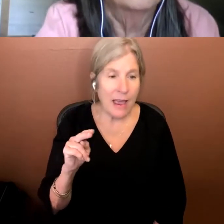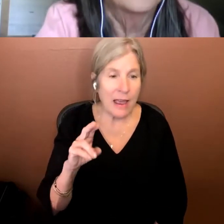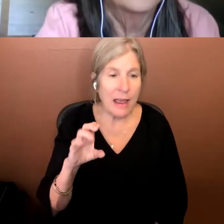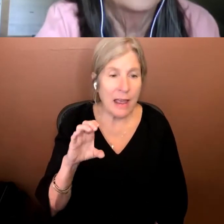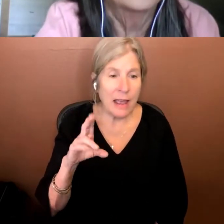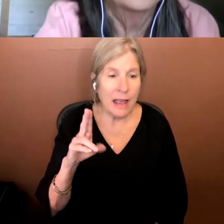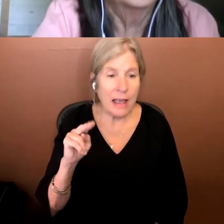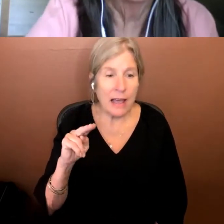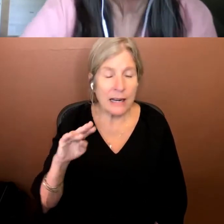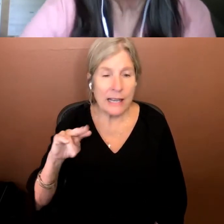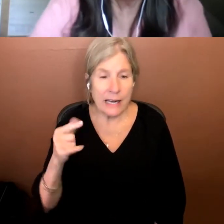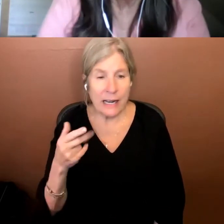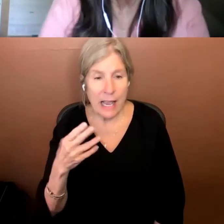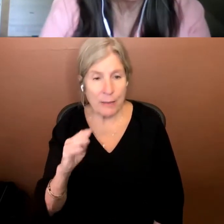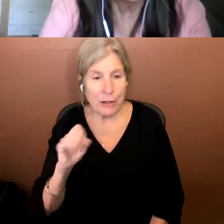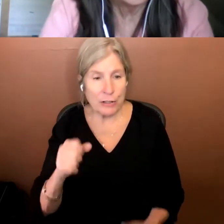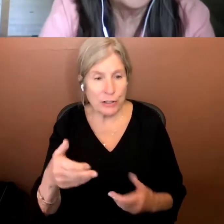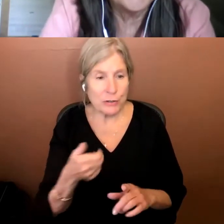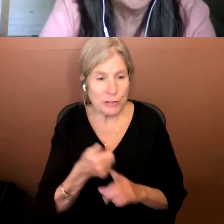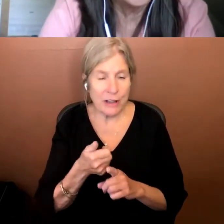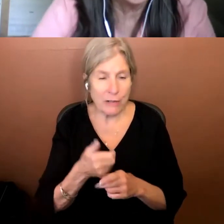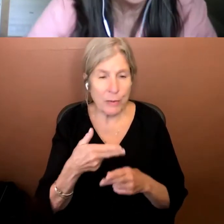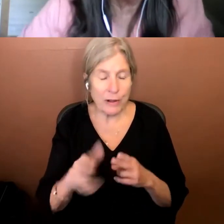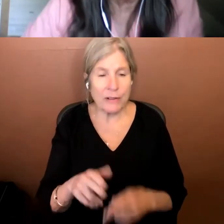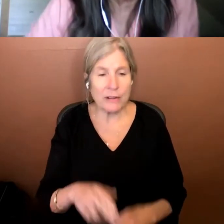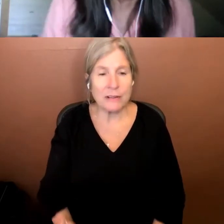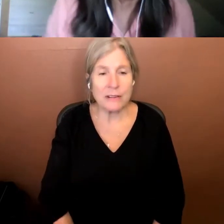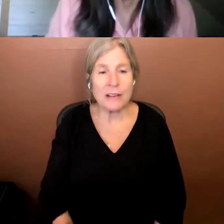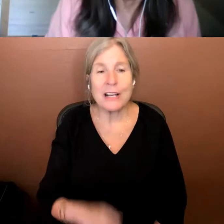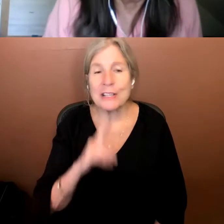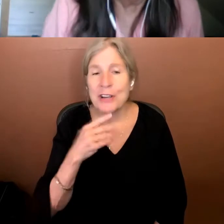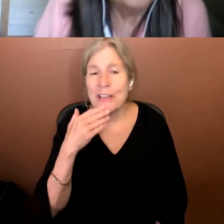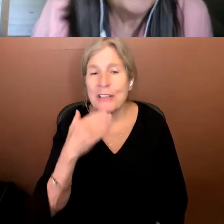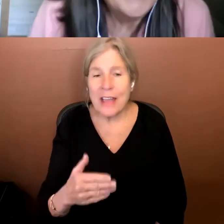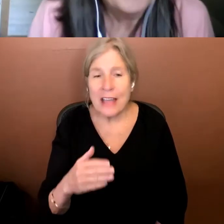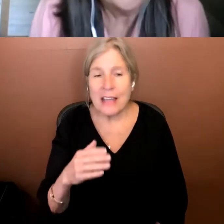introduce yourself briefly. Ann Cunningham: Thanks . My name is Ann